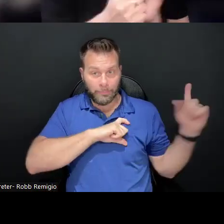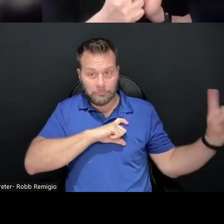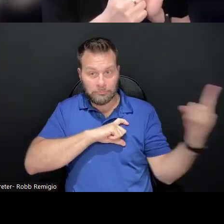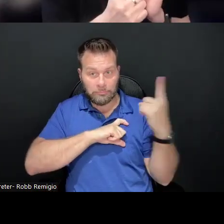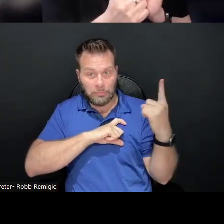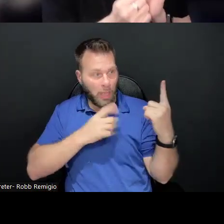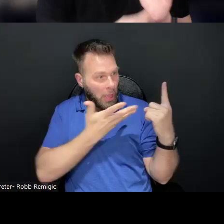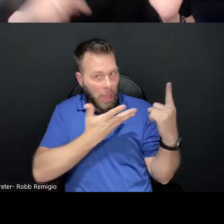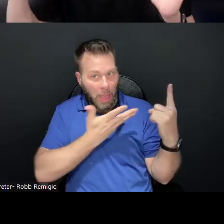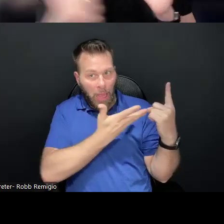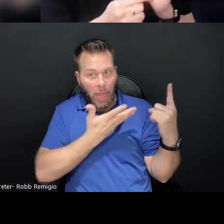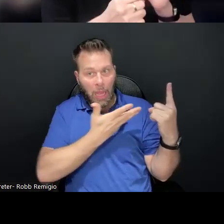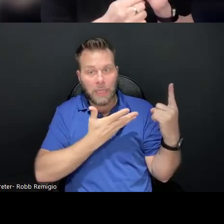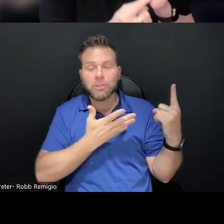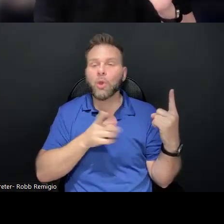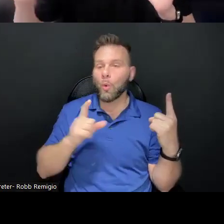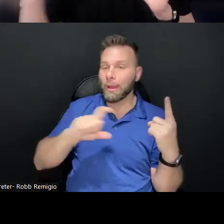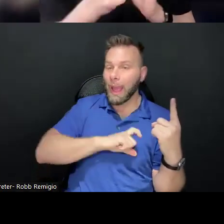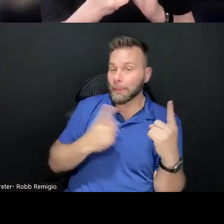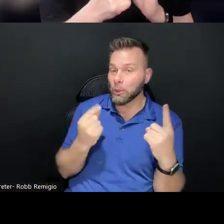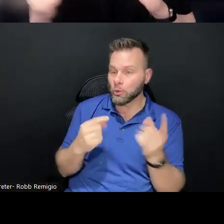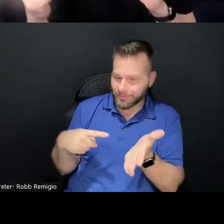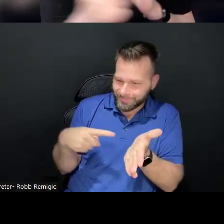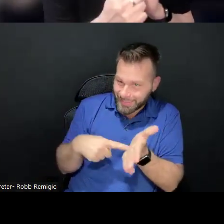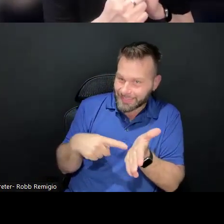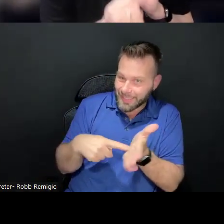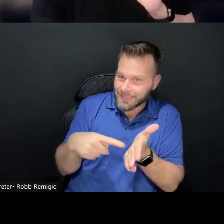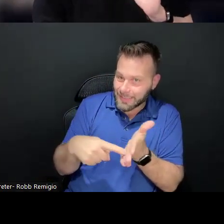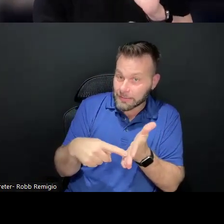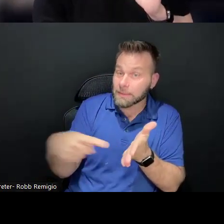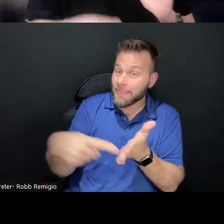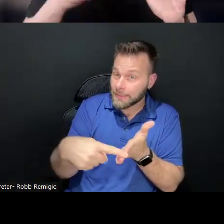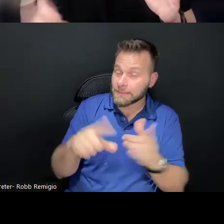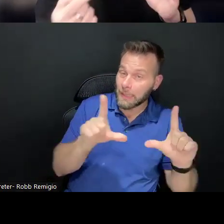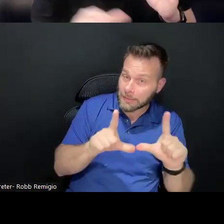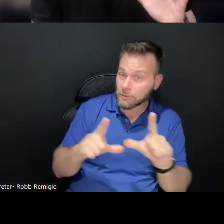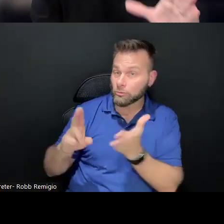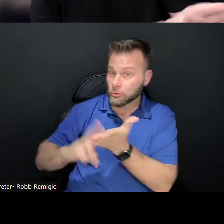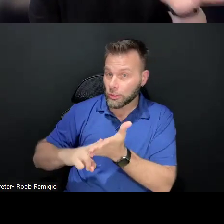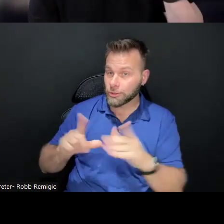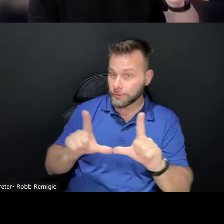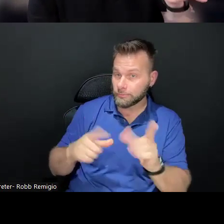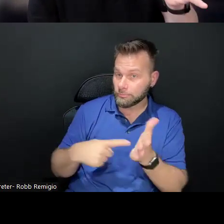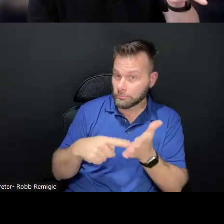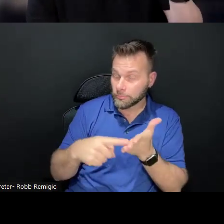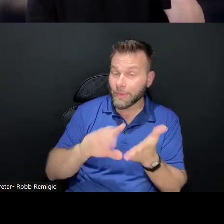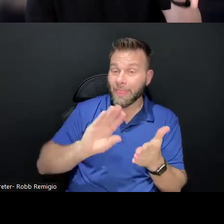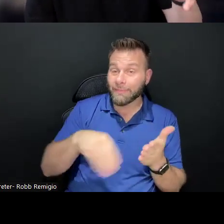with a minimum of time so the police officer can say, this is why I pulled you over, this is what you did, can I see your license, your registration.